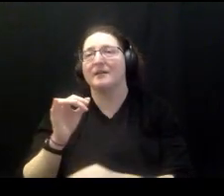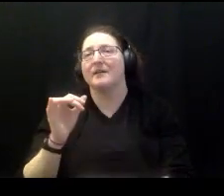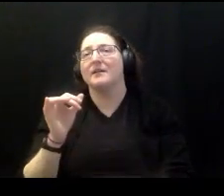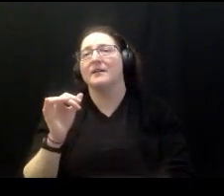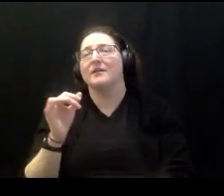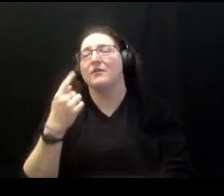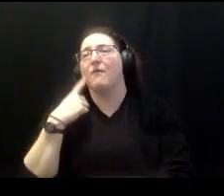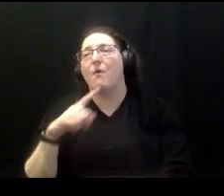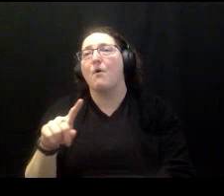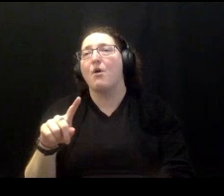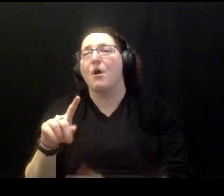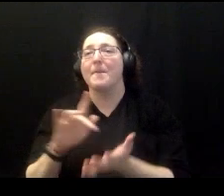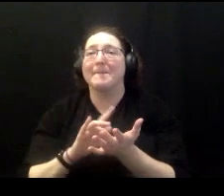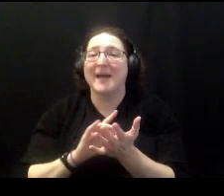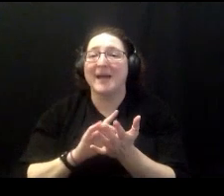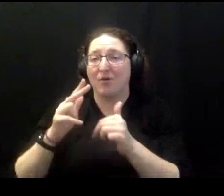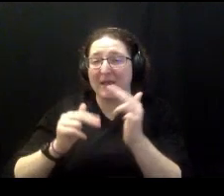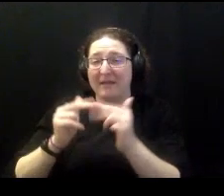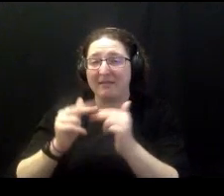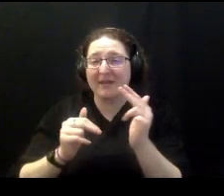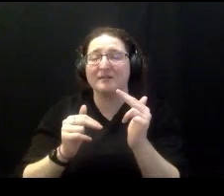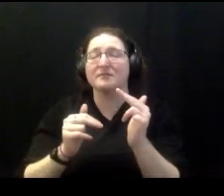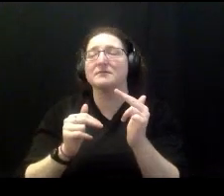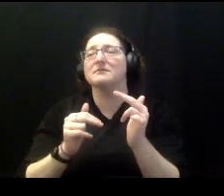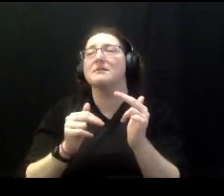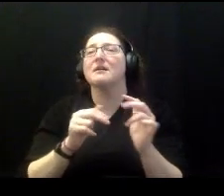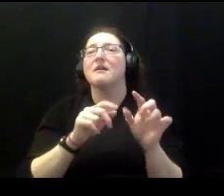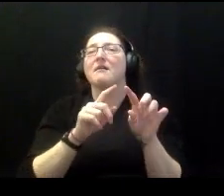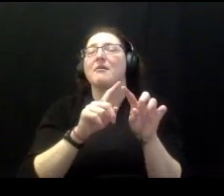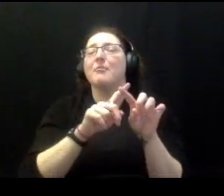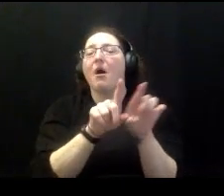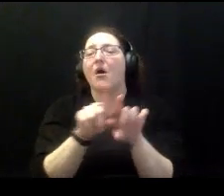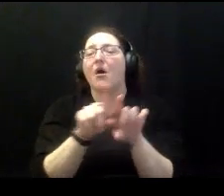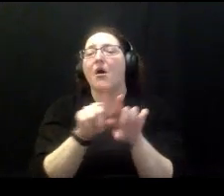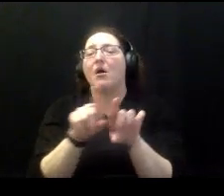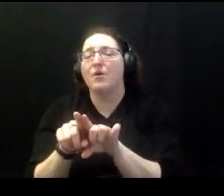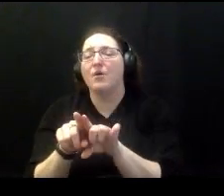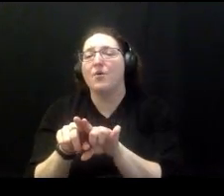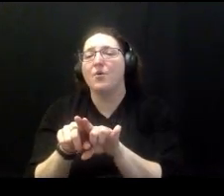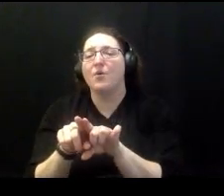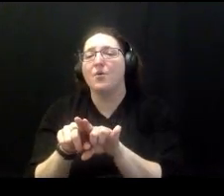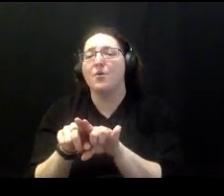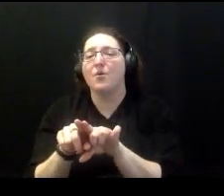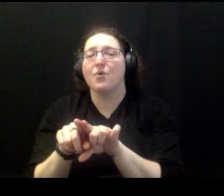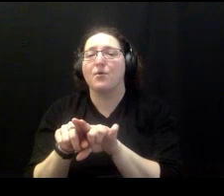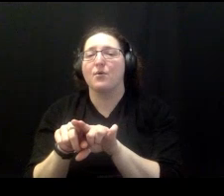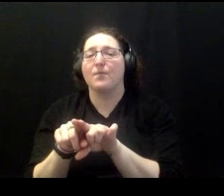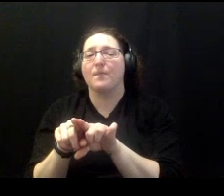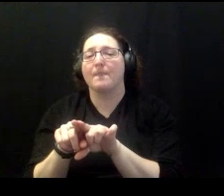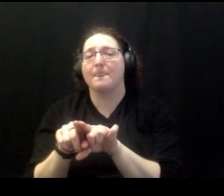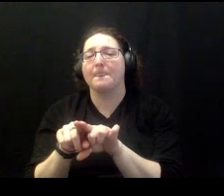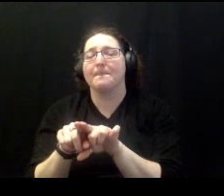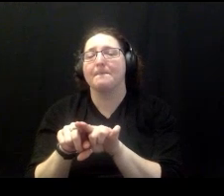medical facilities that make up public health and healthcare infrastructure, but also some